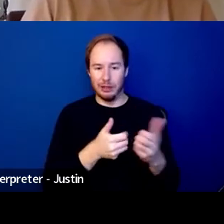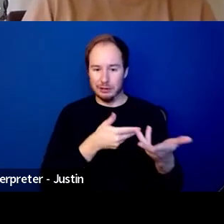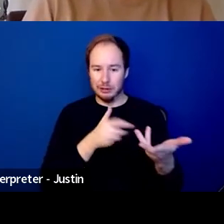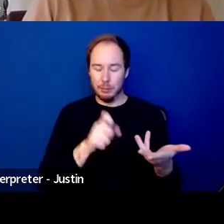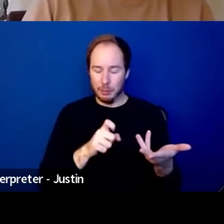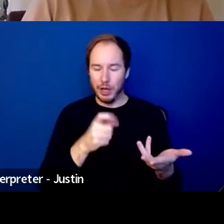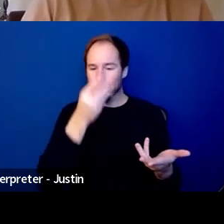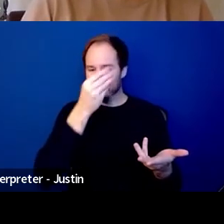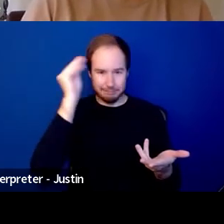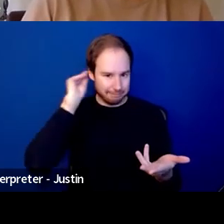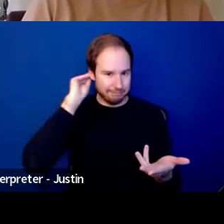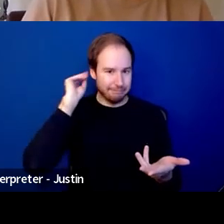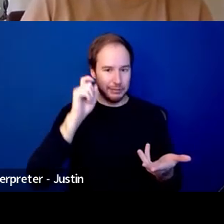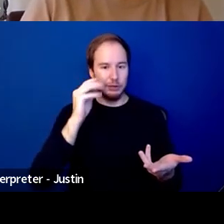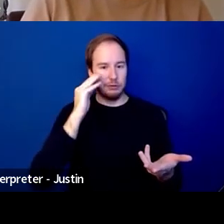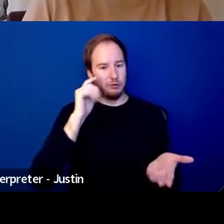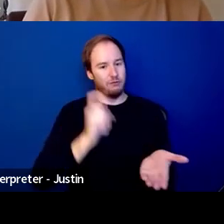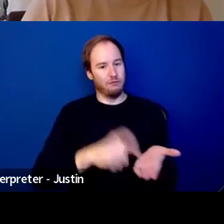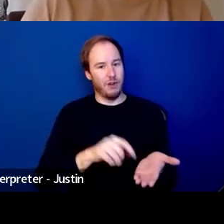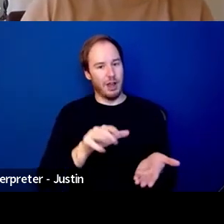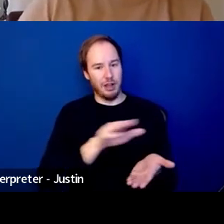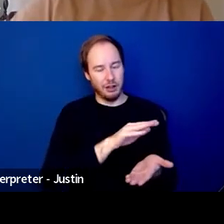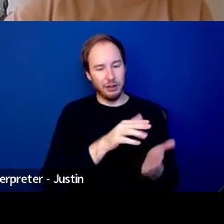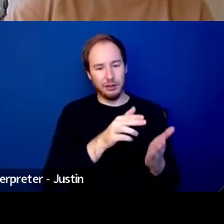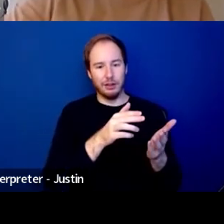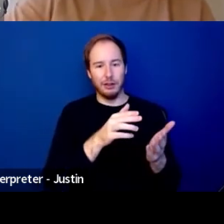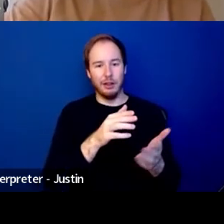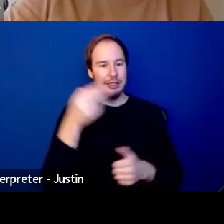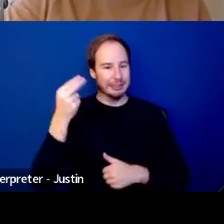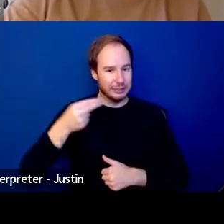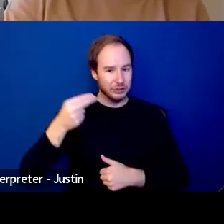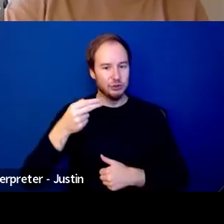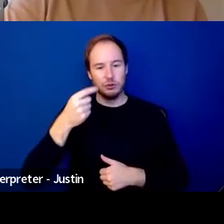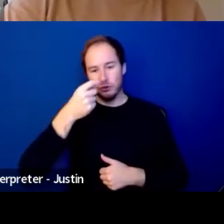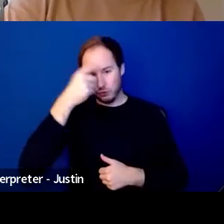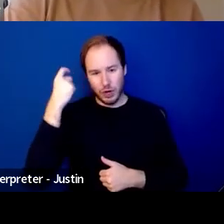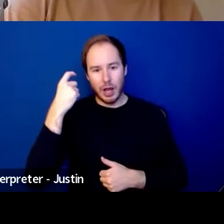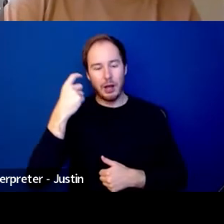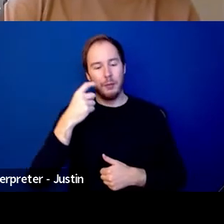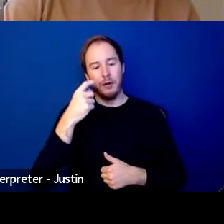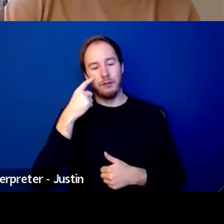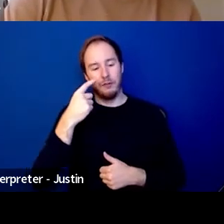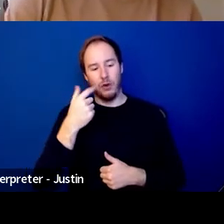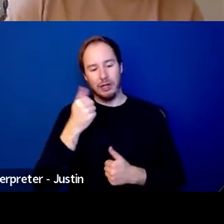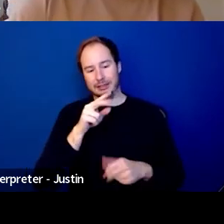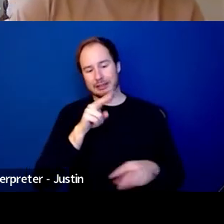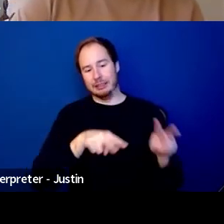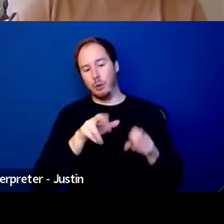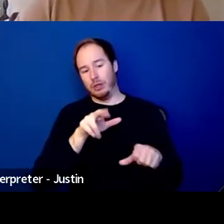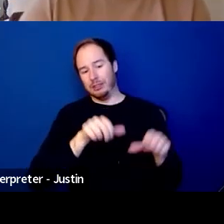of the sexual trauma and any kind of assessment and interventions provided to that person.